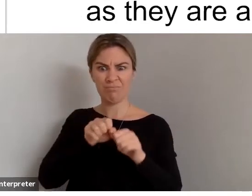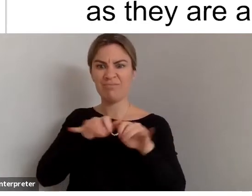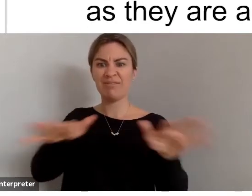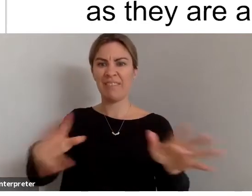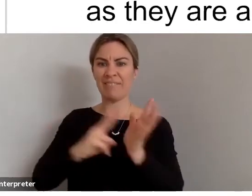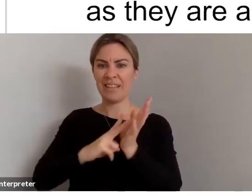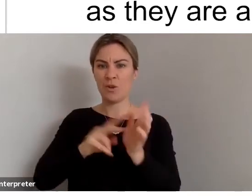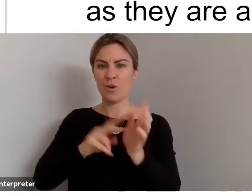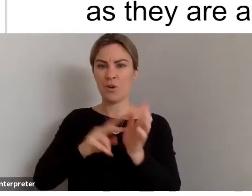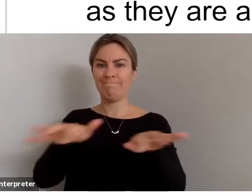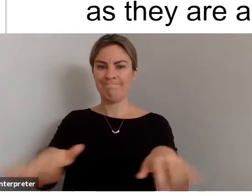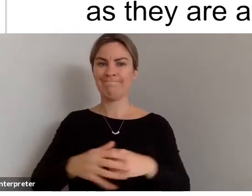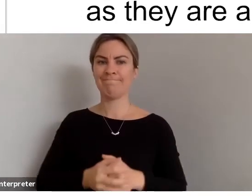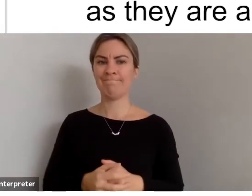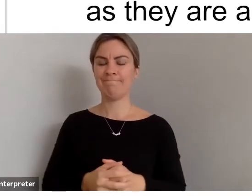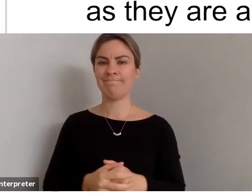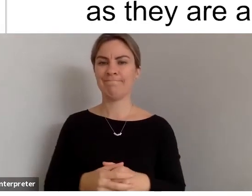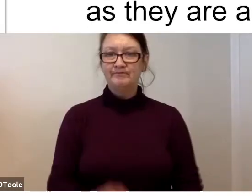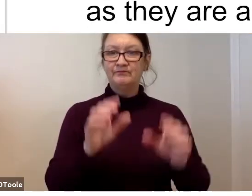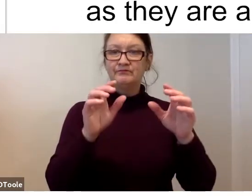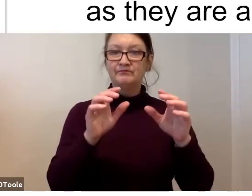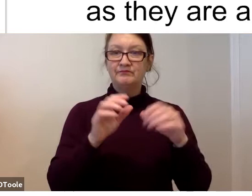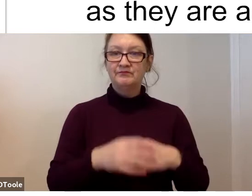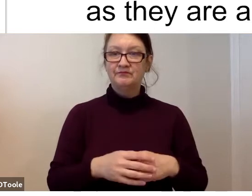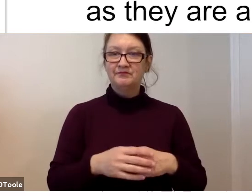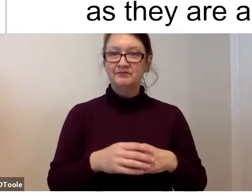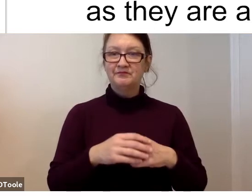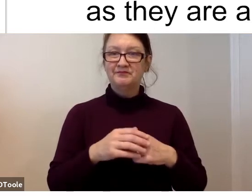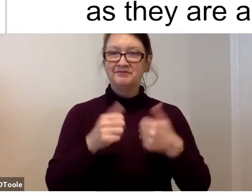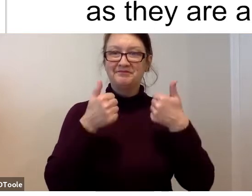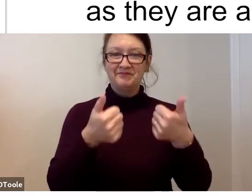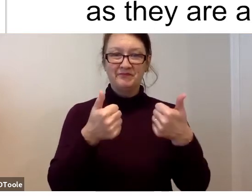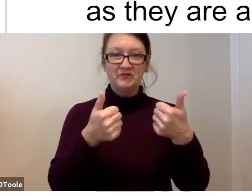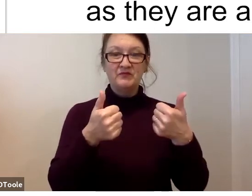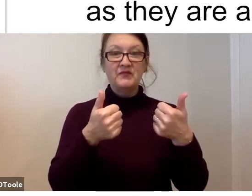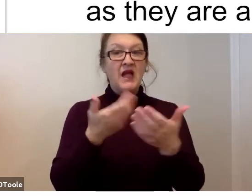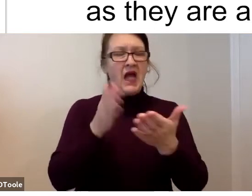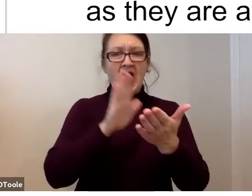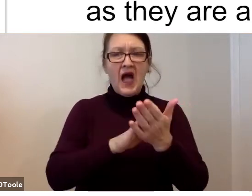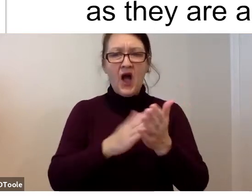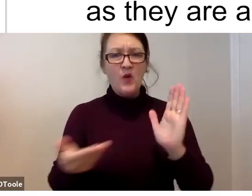Adding captions to videos has actually got a lot easier.